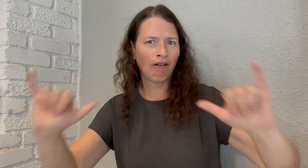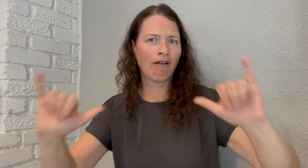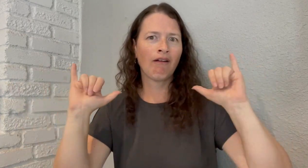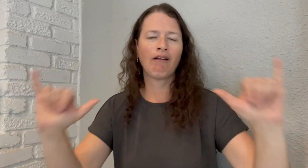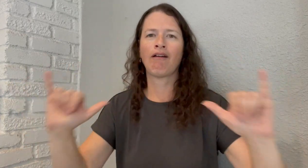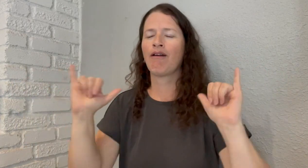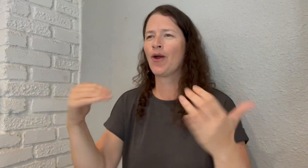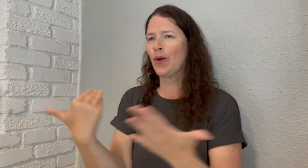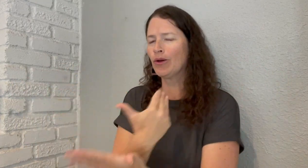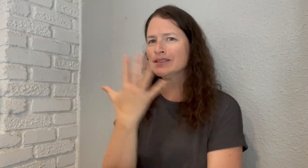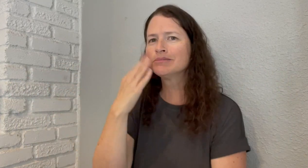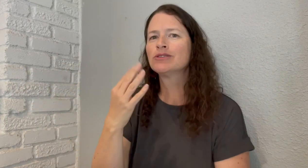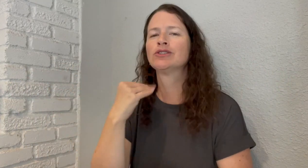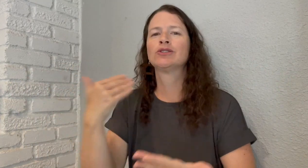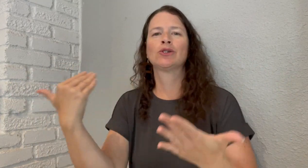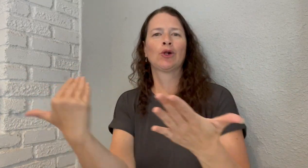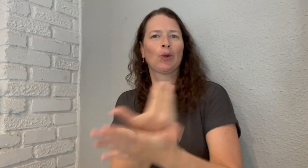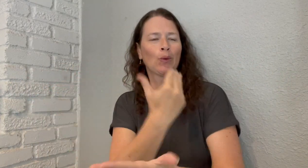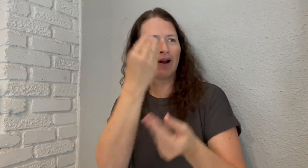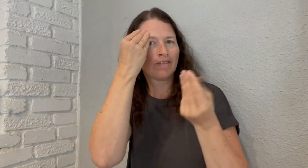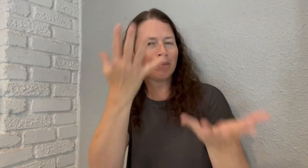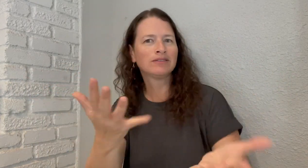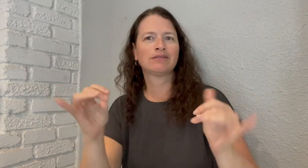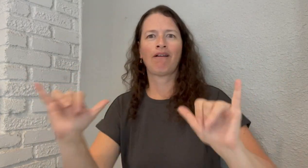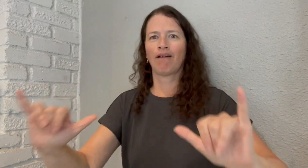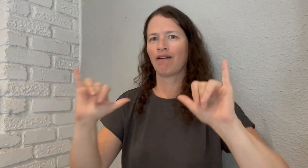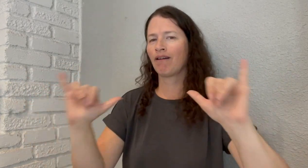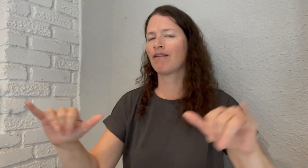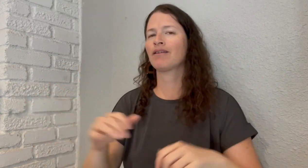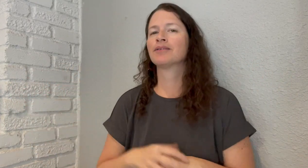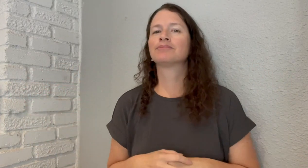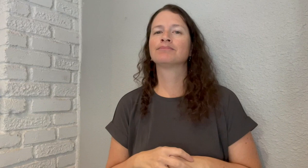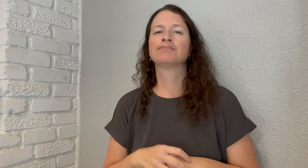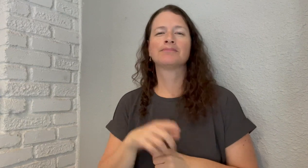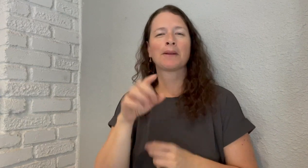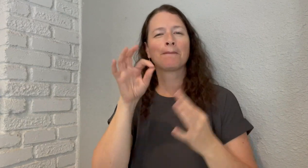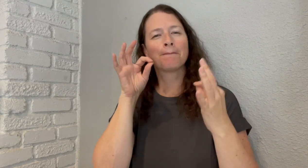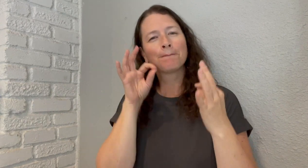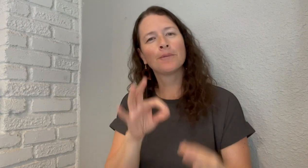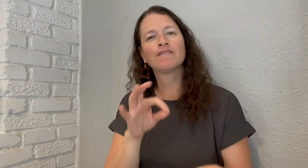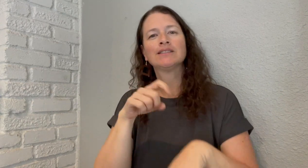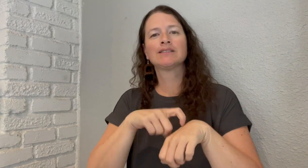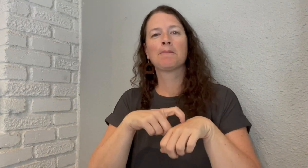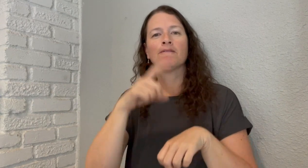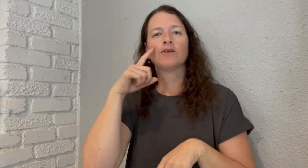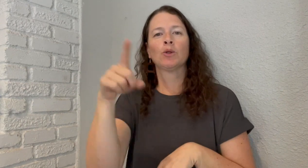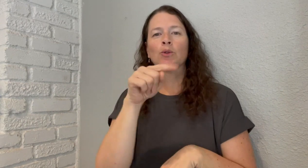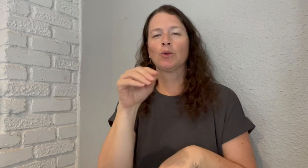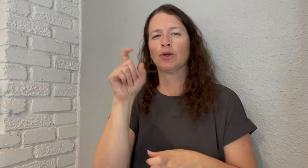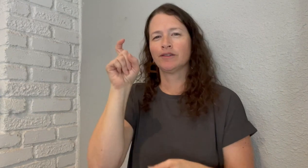but then when you get to high school, you realize, oh, you really don't. New experiences new information